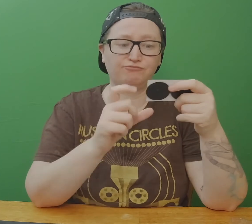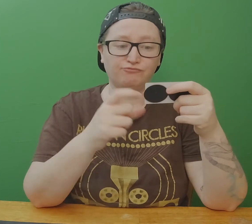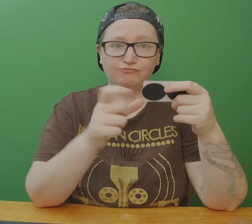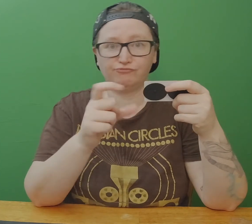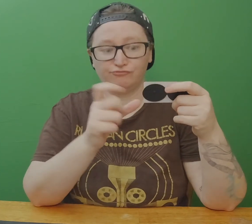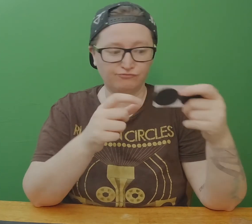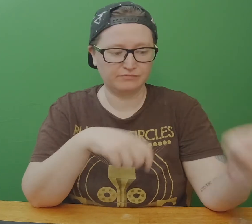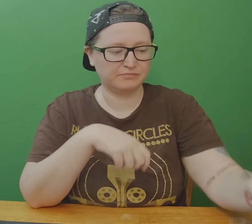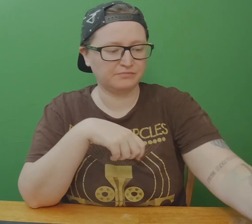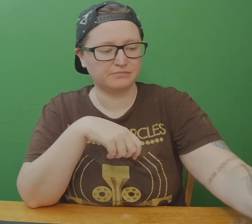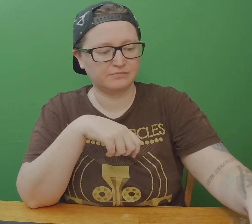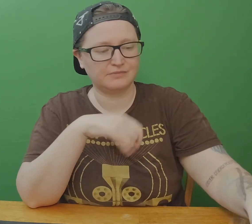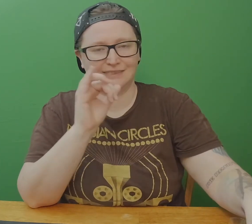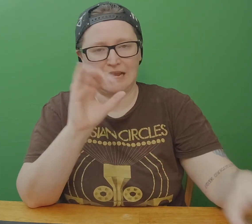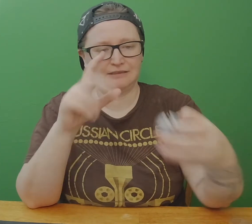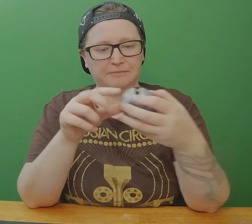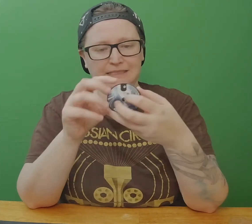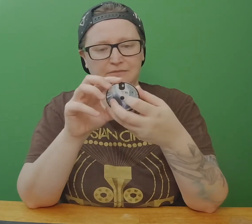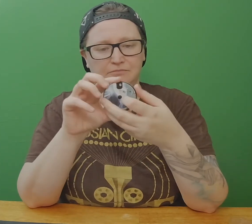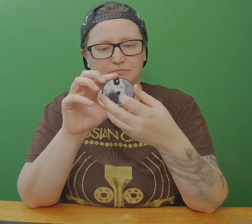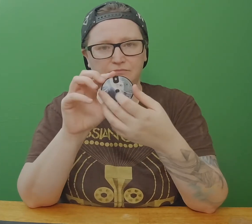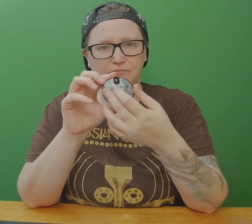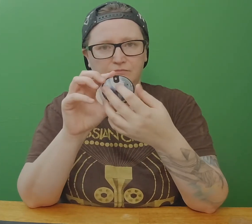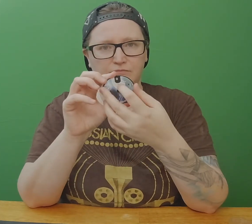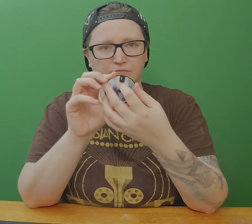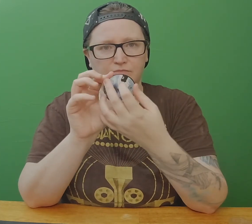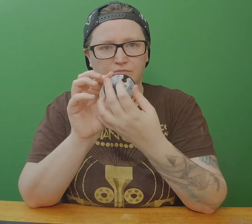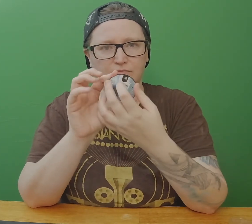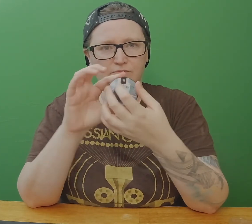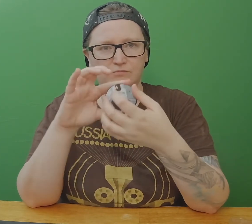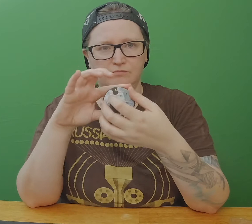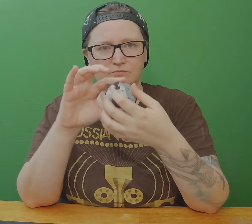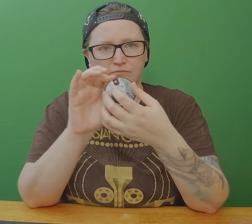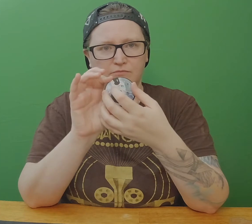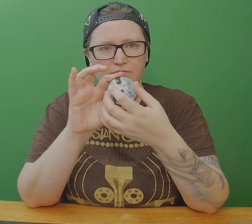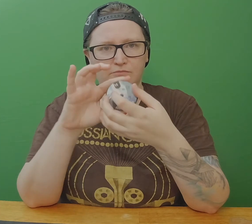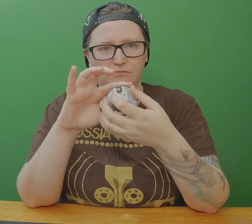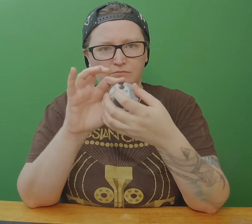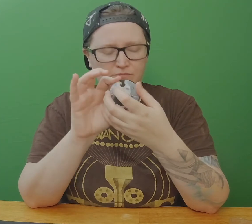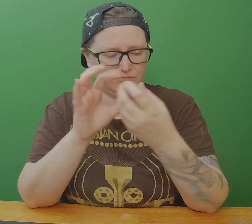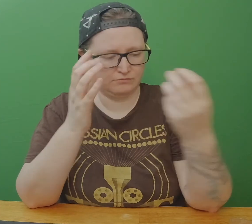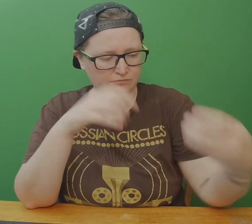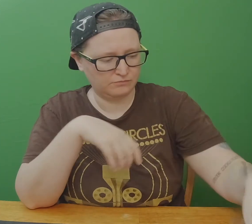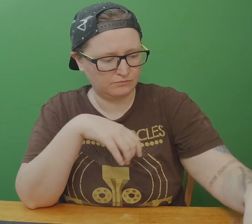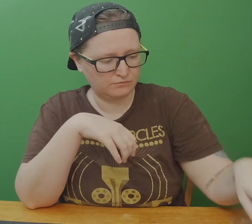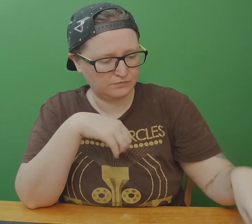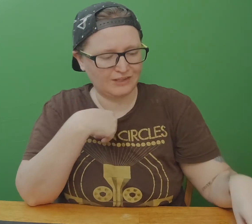and you do have to remember to move it yourself so same with the CP it's a manual turn wheel